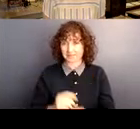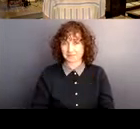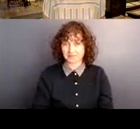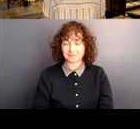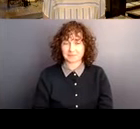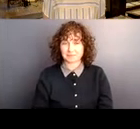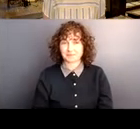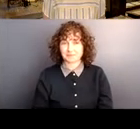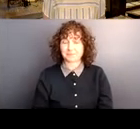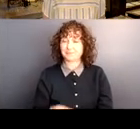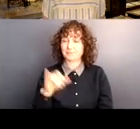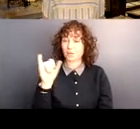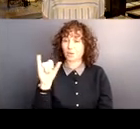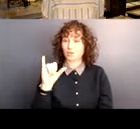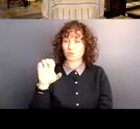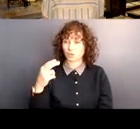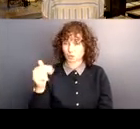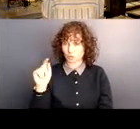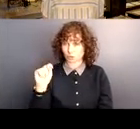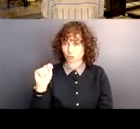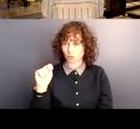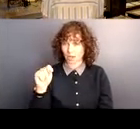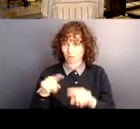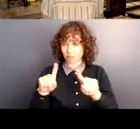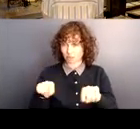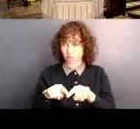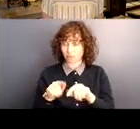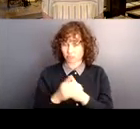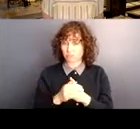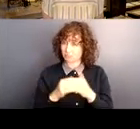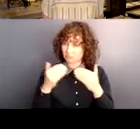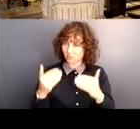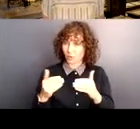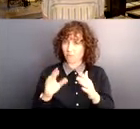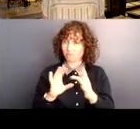Also in the chat box feature, we'd love to hear a little bit about yourself.